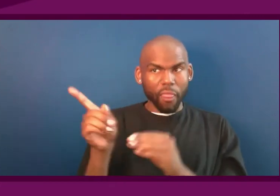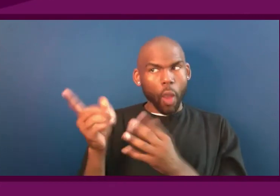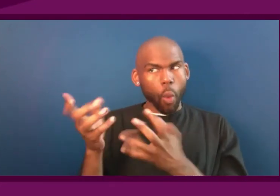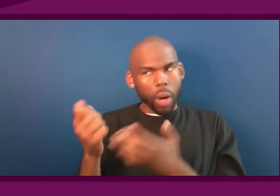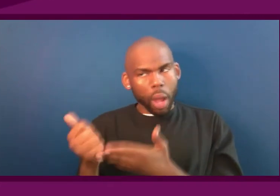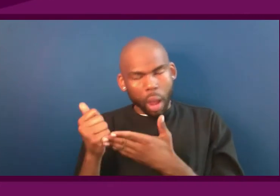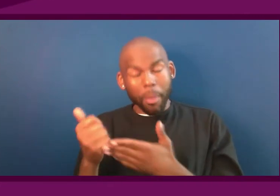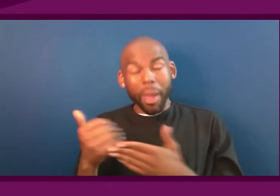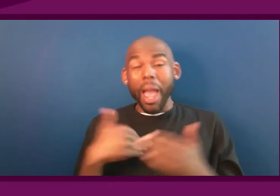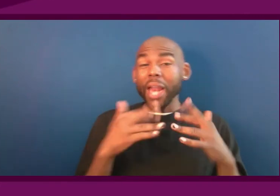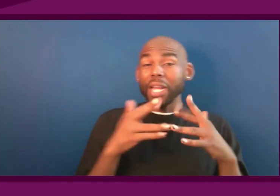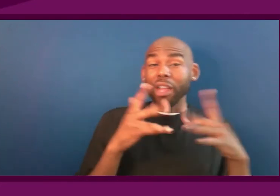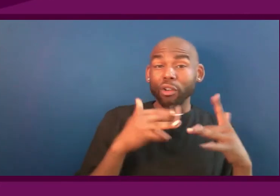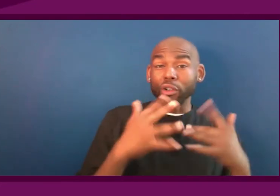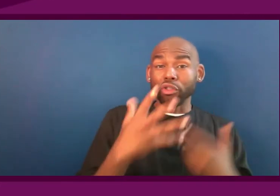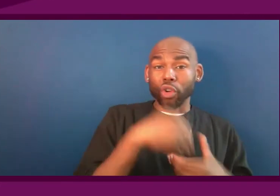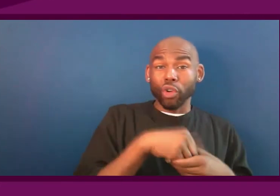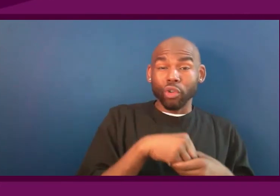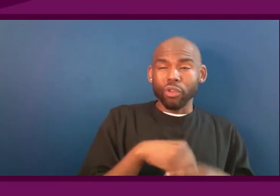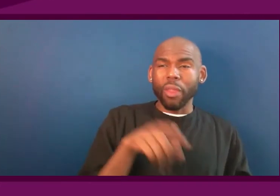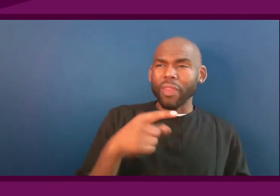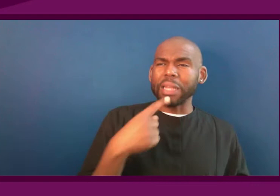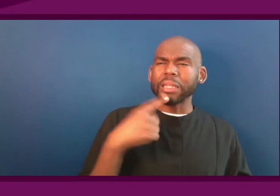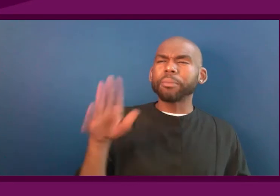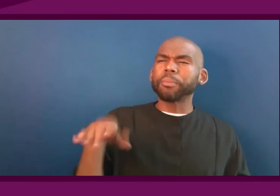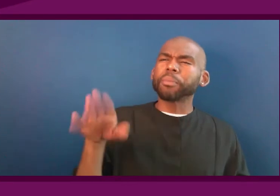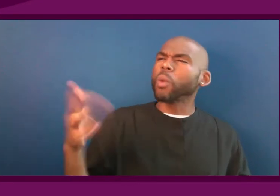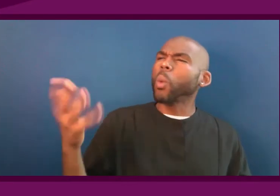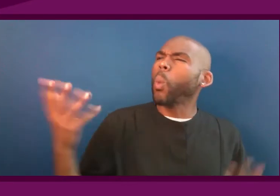still nobody had mentioned. And so I raised my hand and they're like, " Oh yeah, yeah."